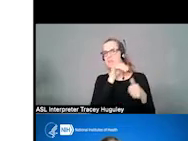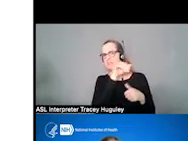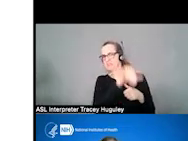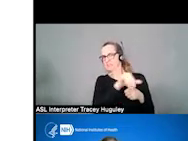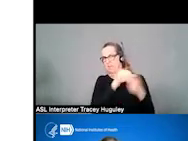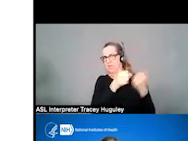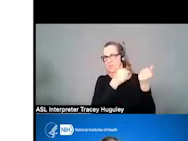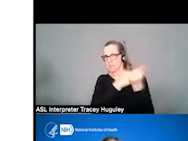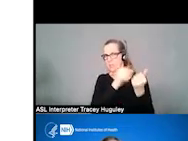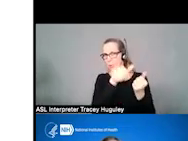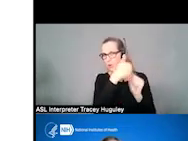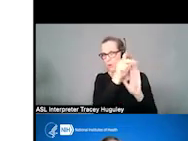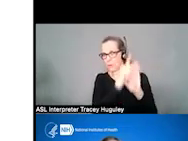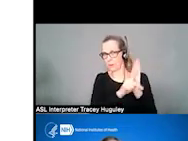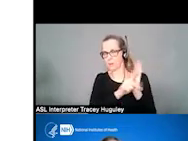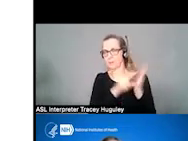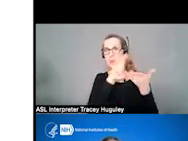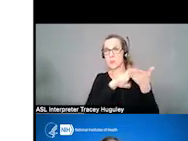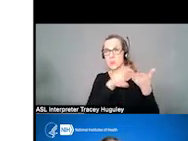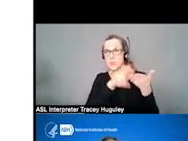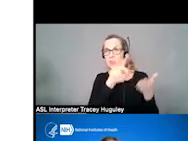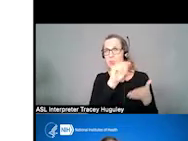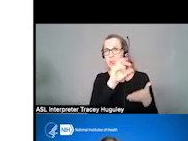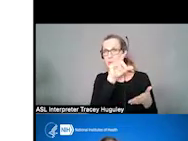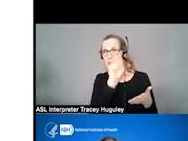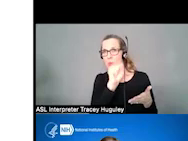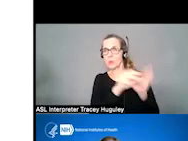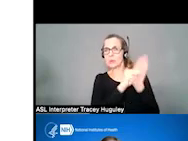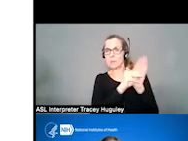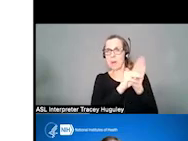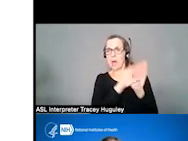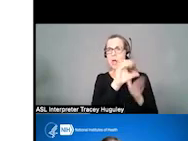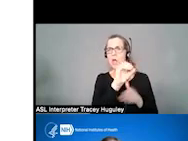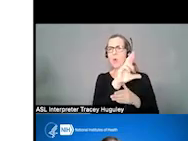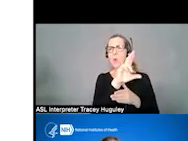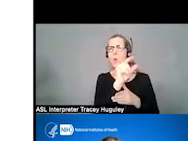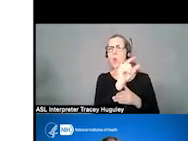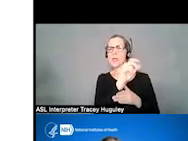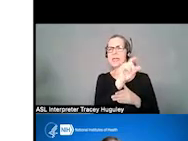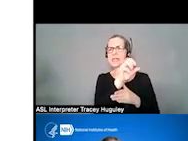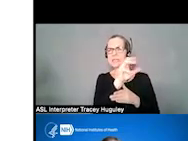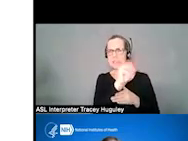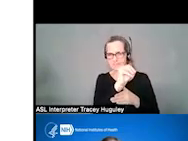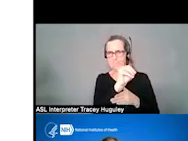mainly the Research Tools and Model Organism Sharing Policy. So if your specific research project